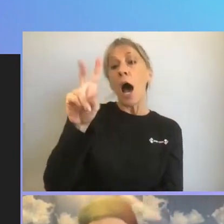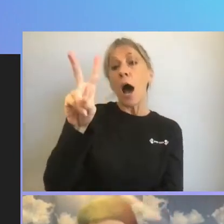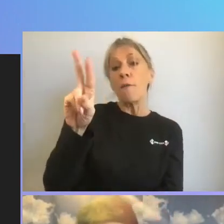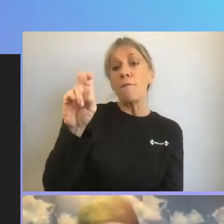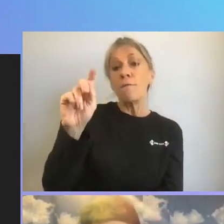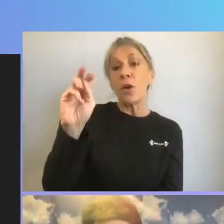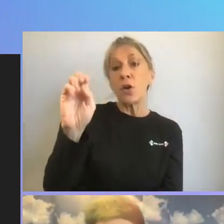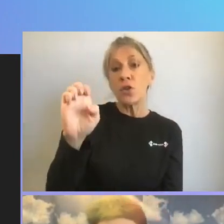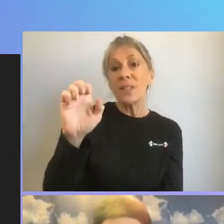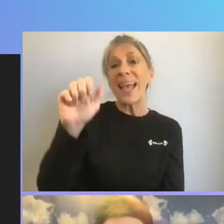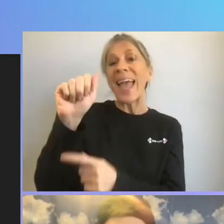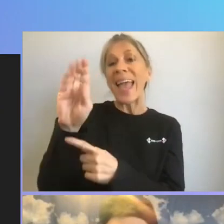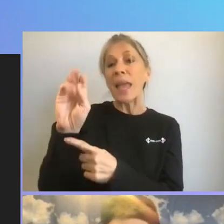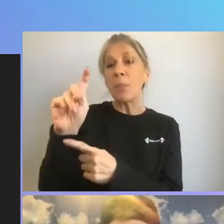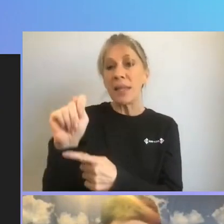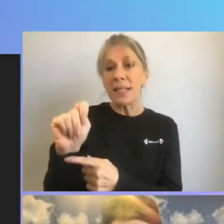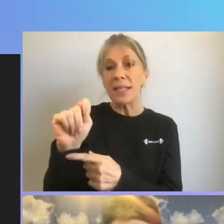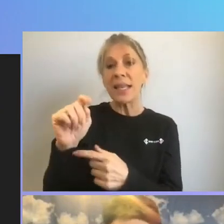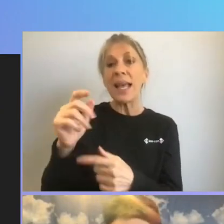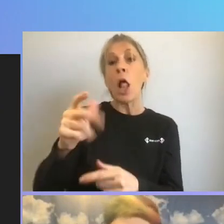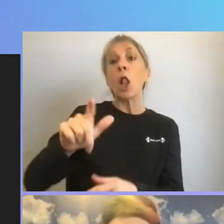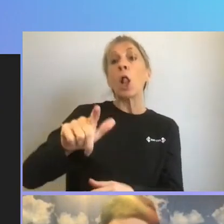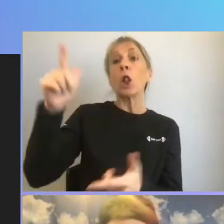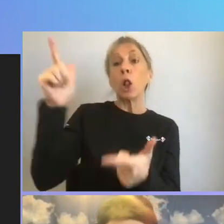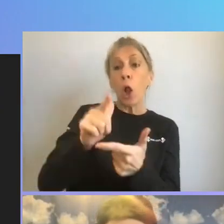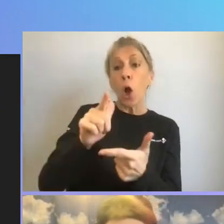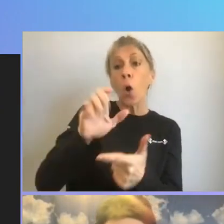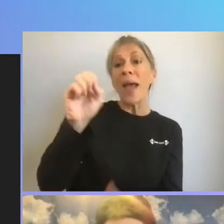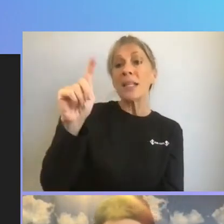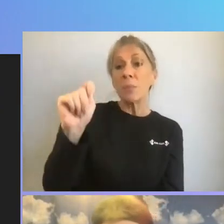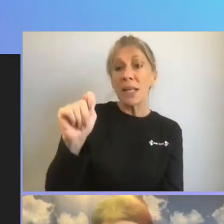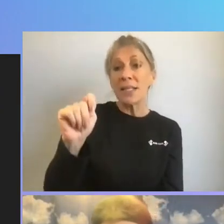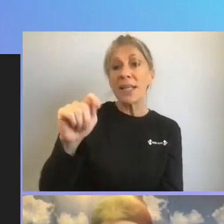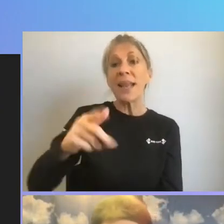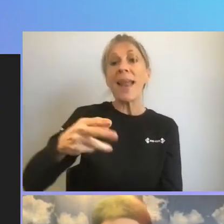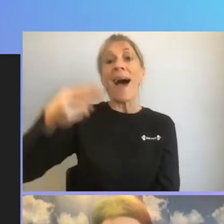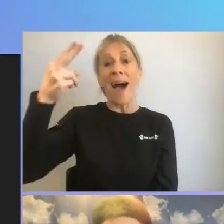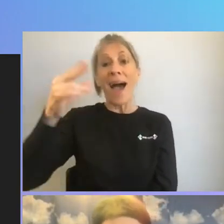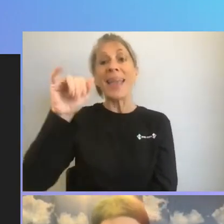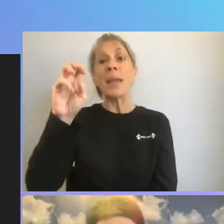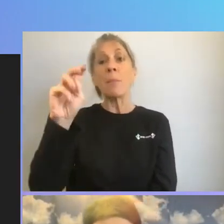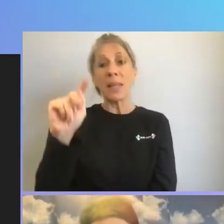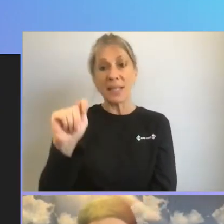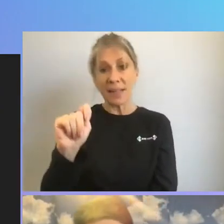low explicit and high implicit